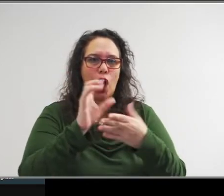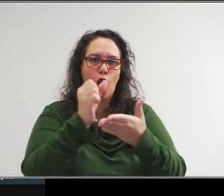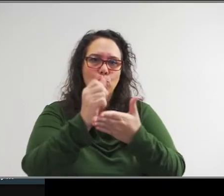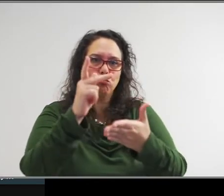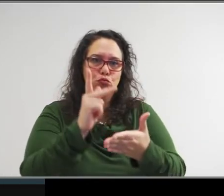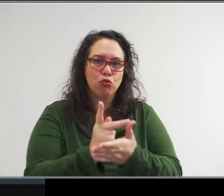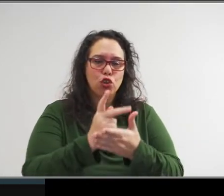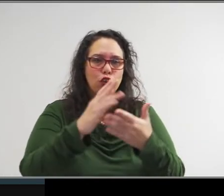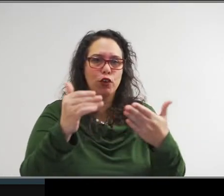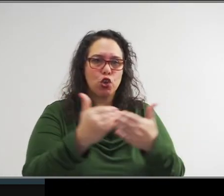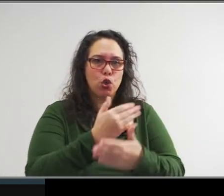for special education.